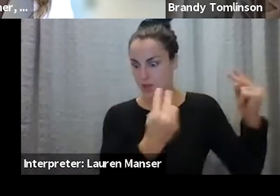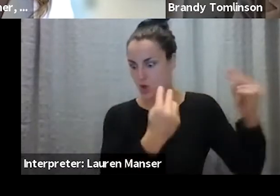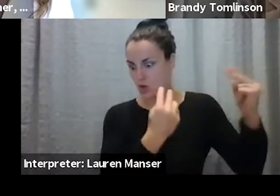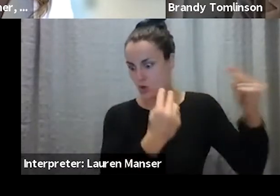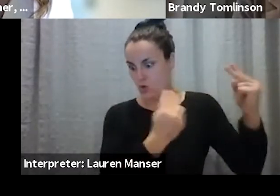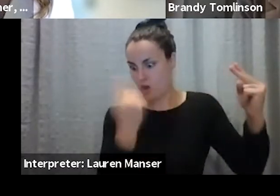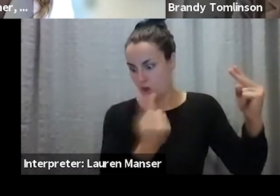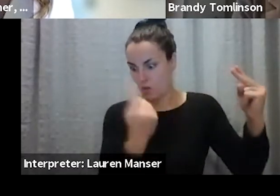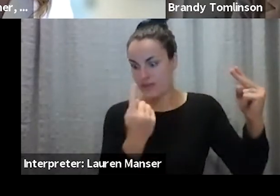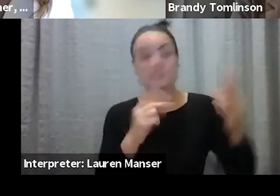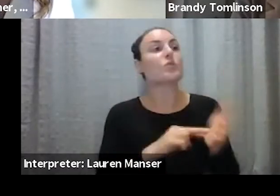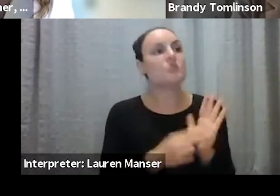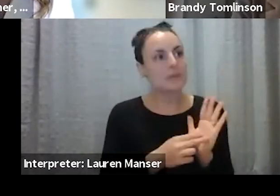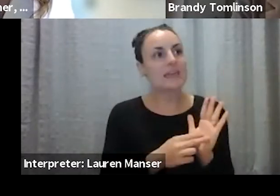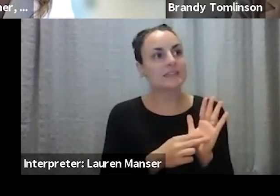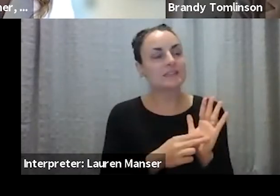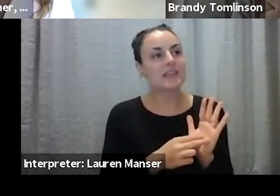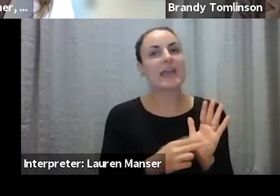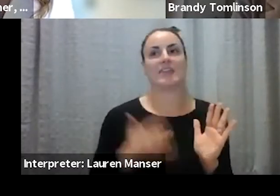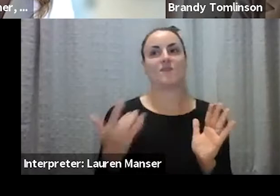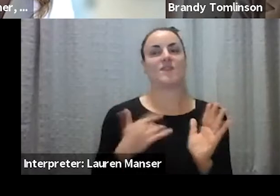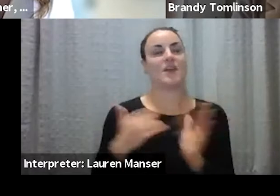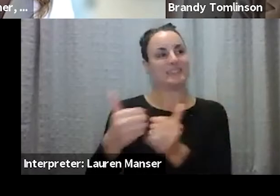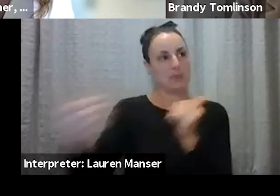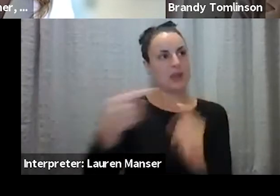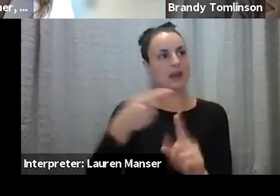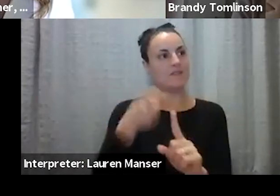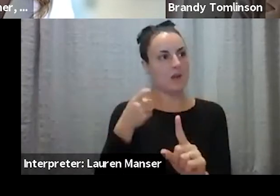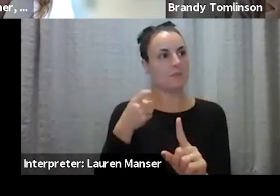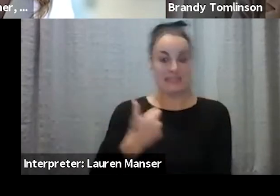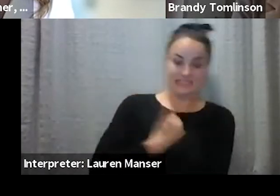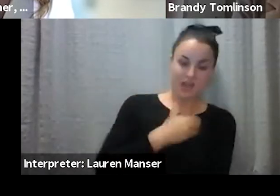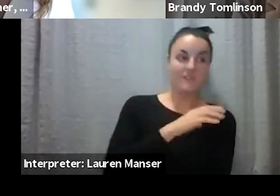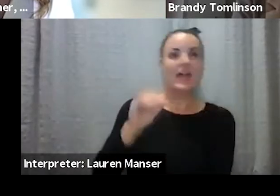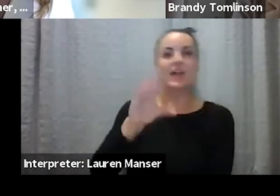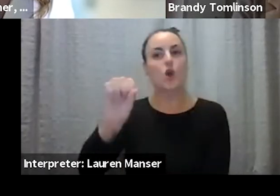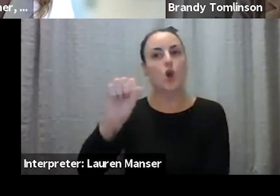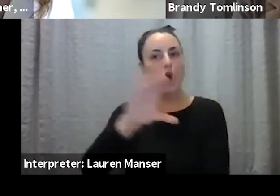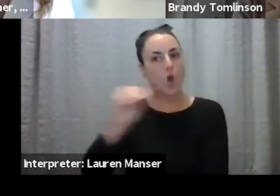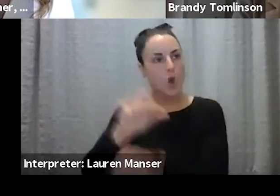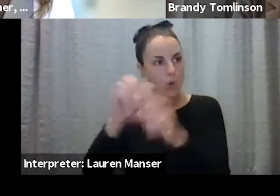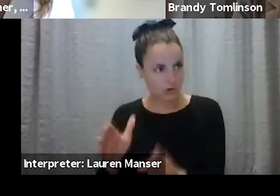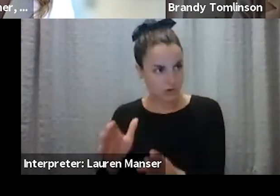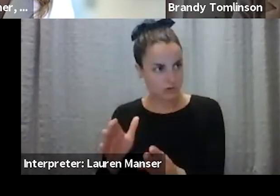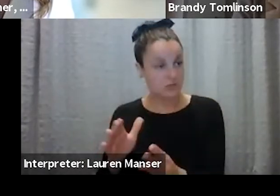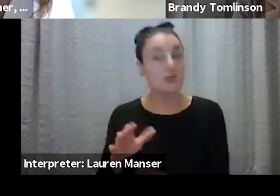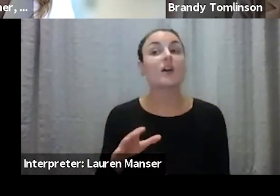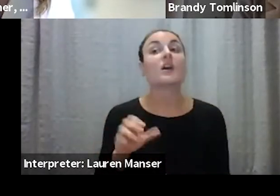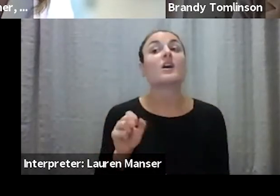as their colleagues who don't have a disability. And so when we don't address stigma, and when we just sweep it under the rug,